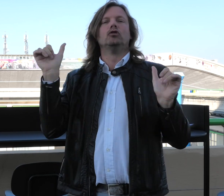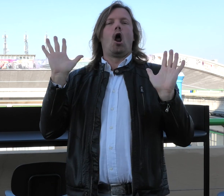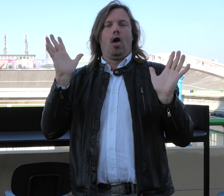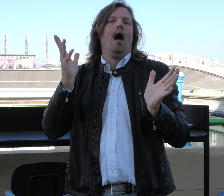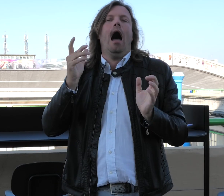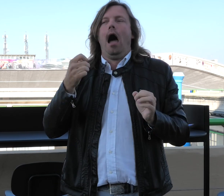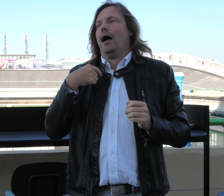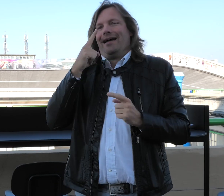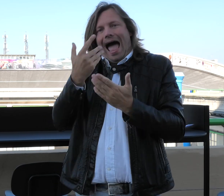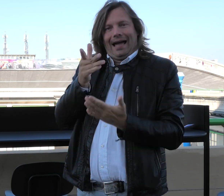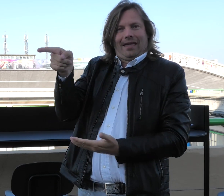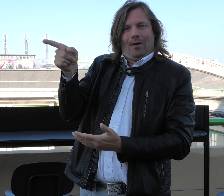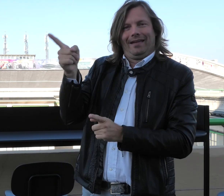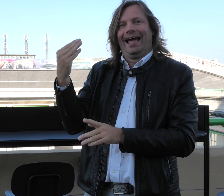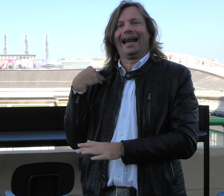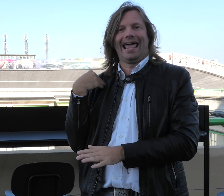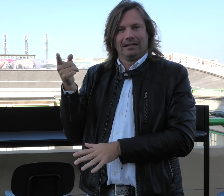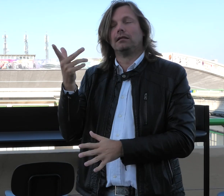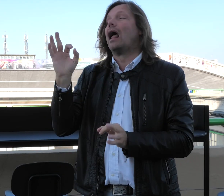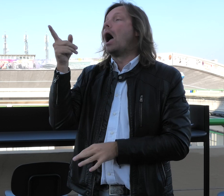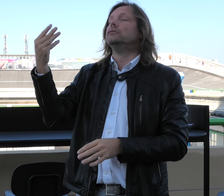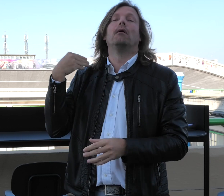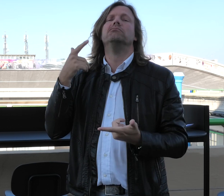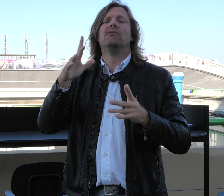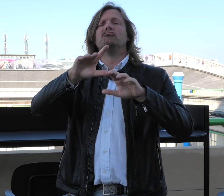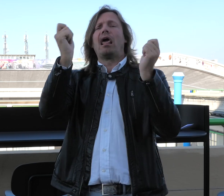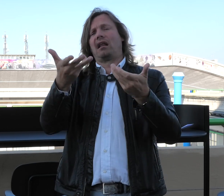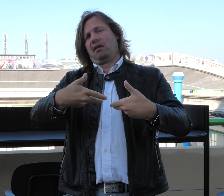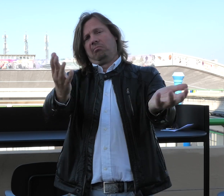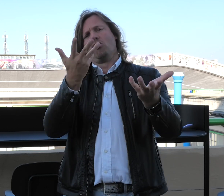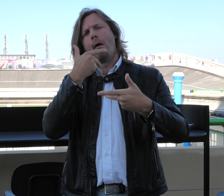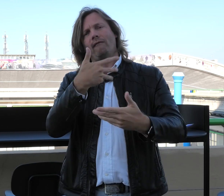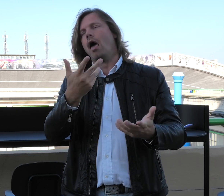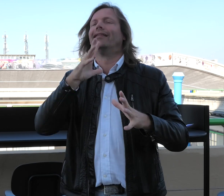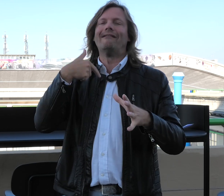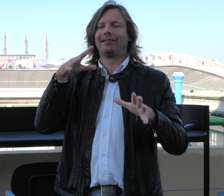or others who are interested in art and architecture then I make a route based on their interest.